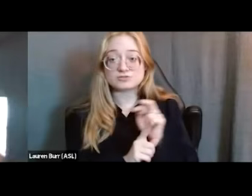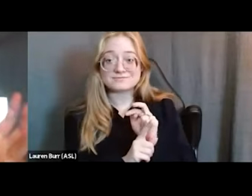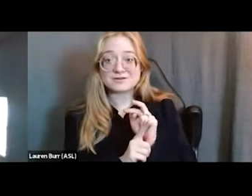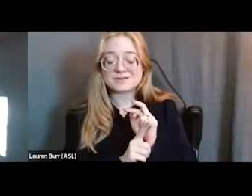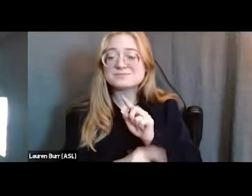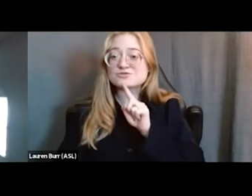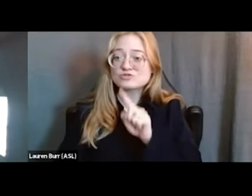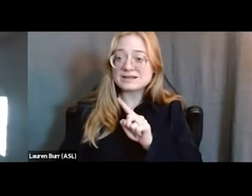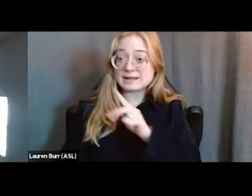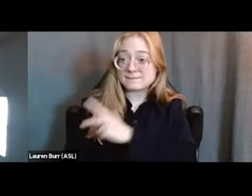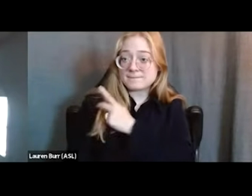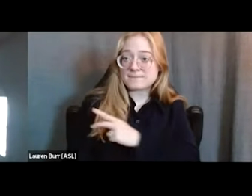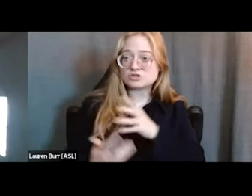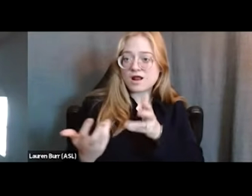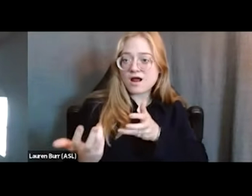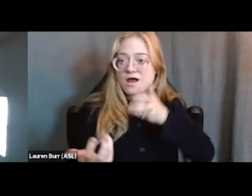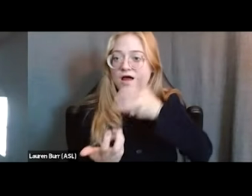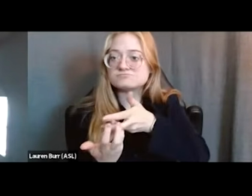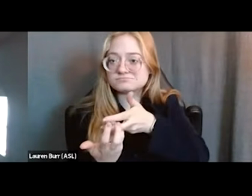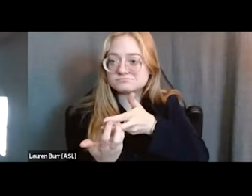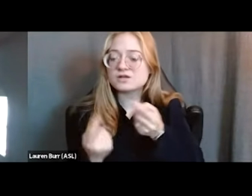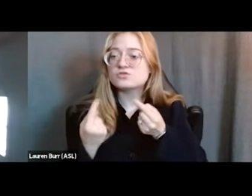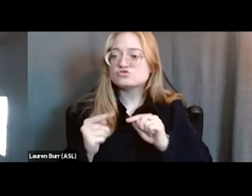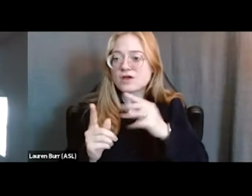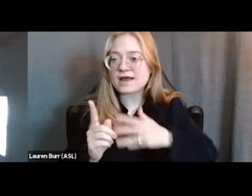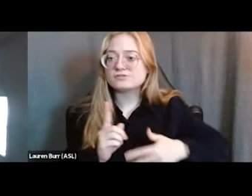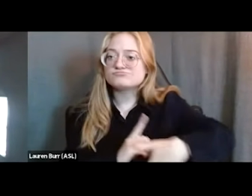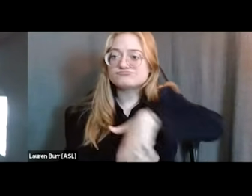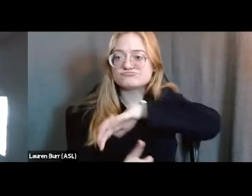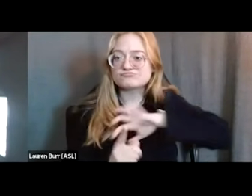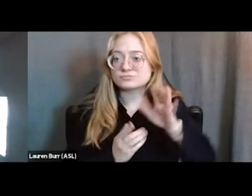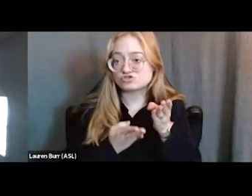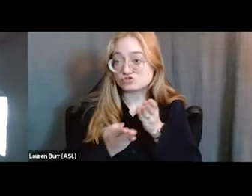and trying to provide all the wraparound services needed. So I knew I saw a question in the chat